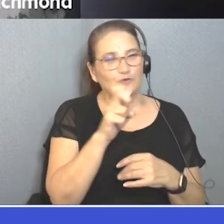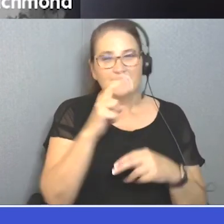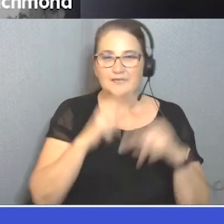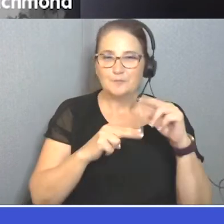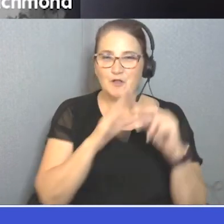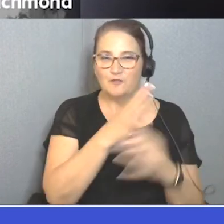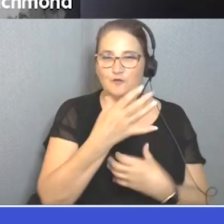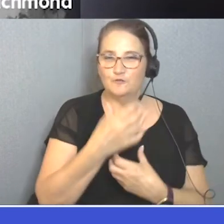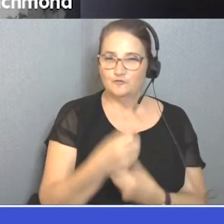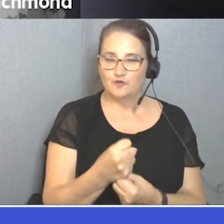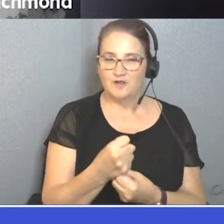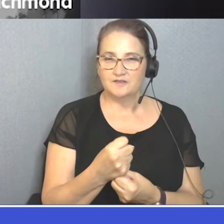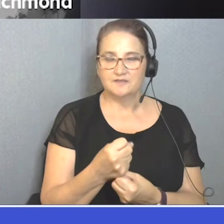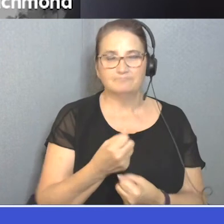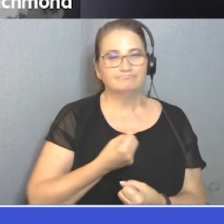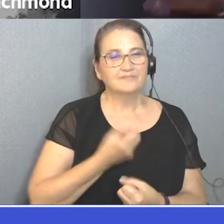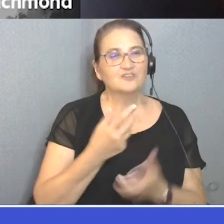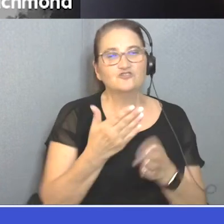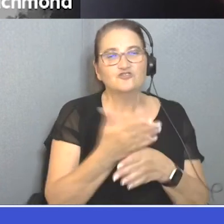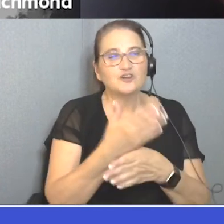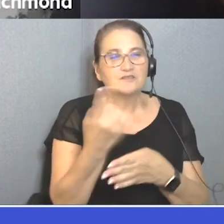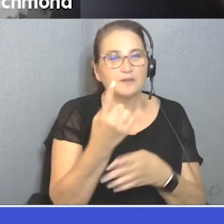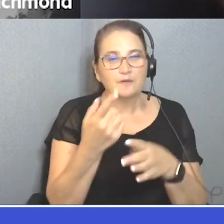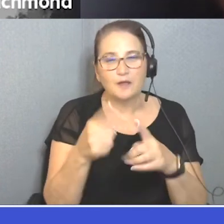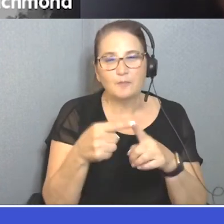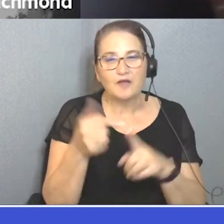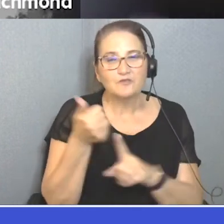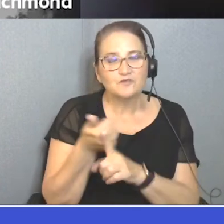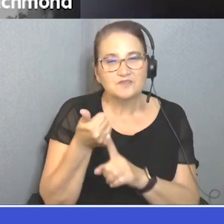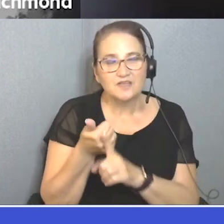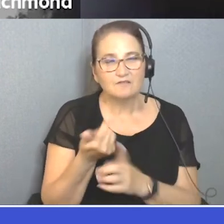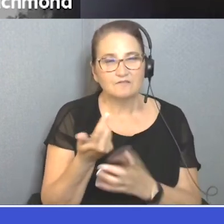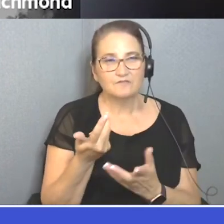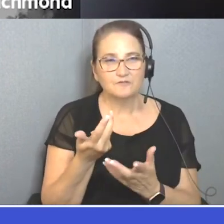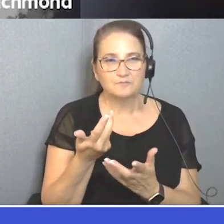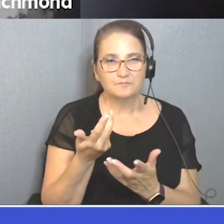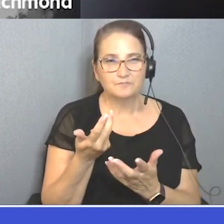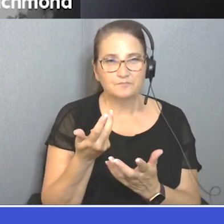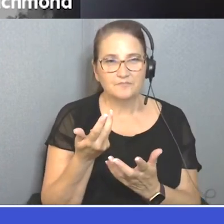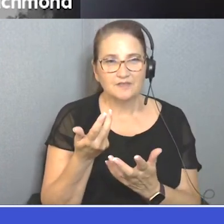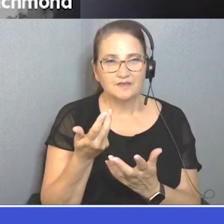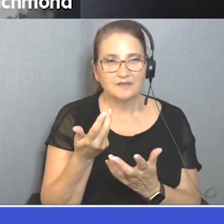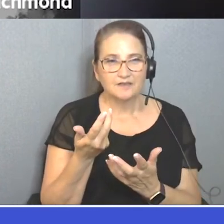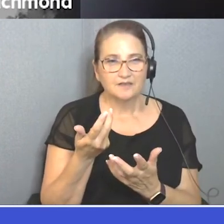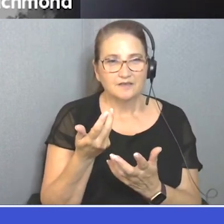Offer something of yourself. Be affirming.